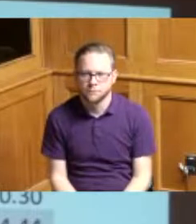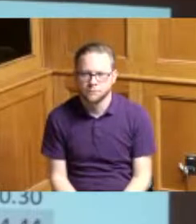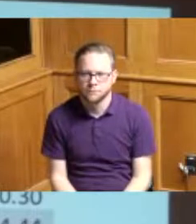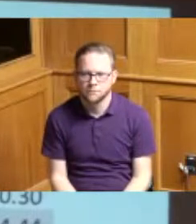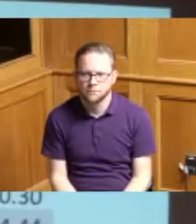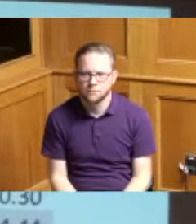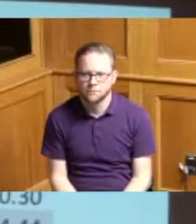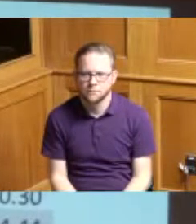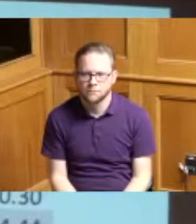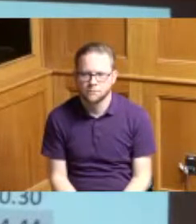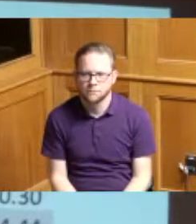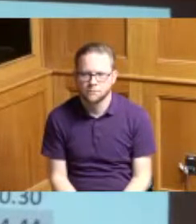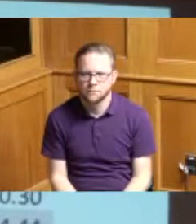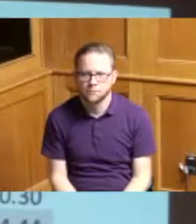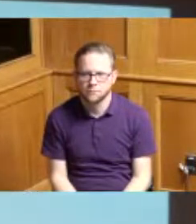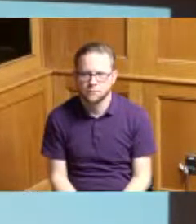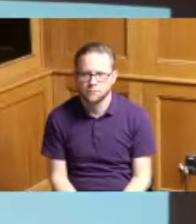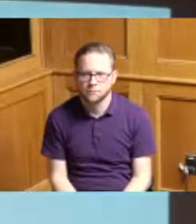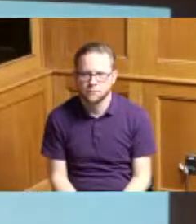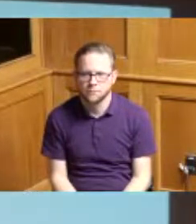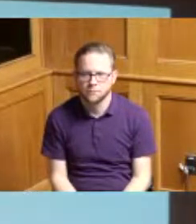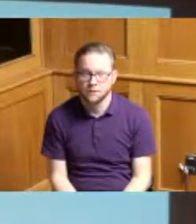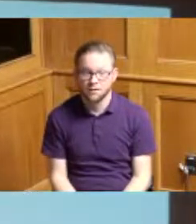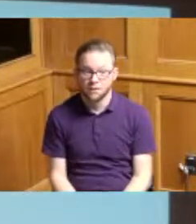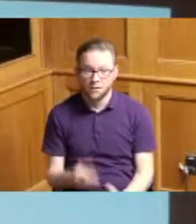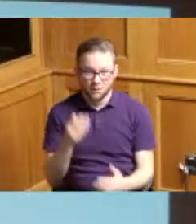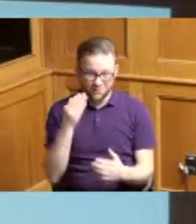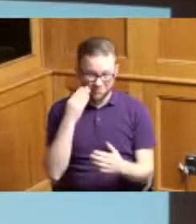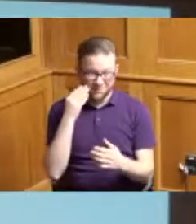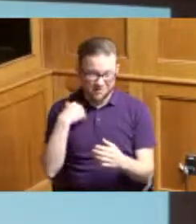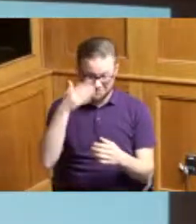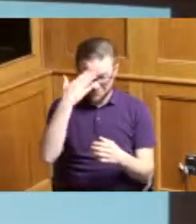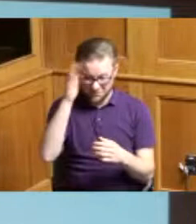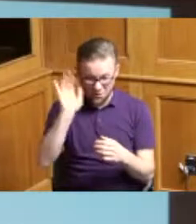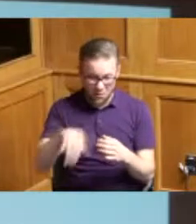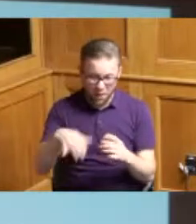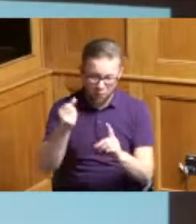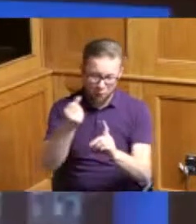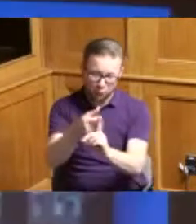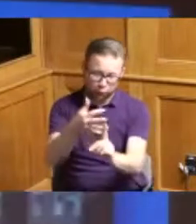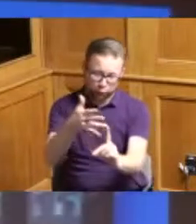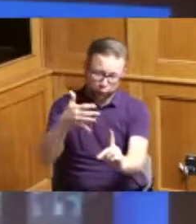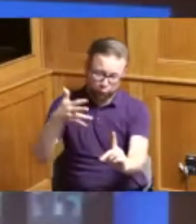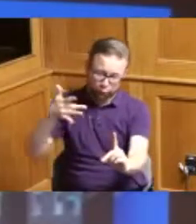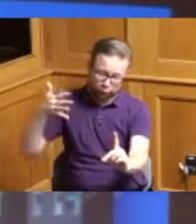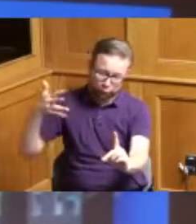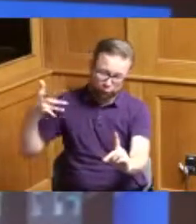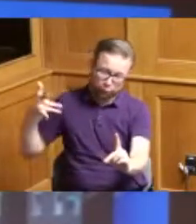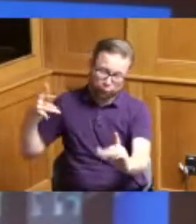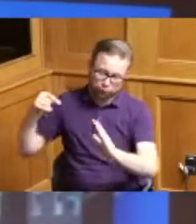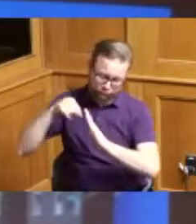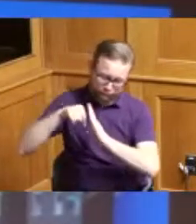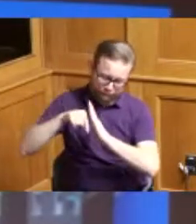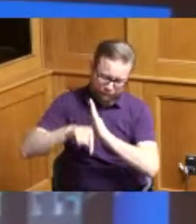okay so that I know was a whole lot of information we tried to get you to